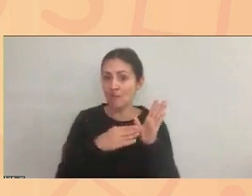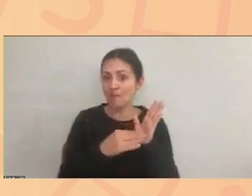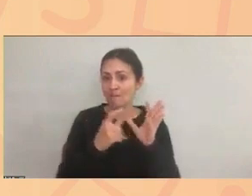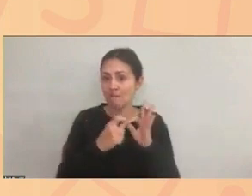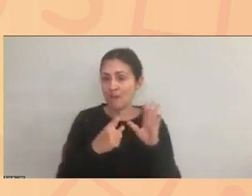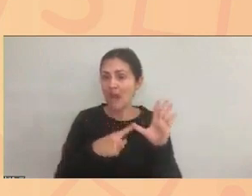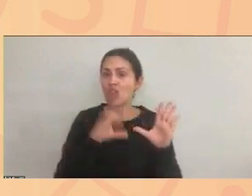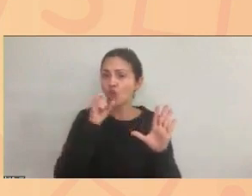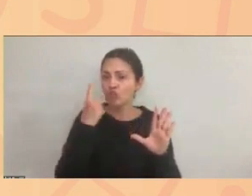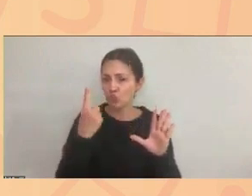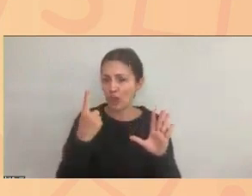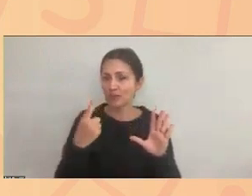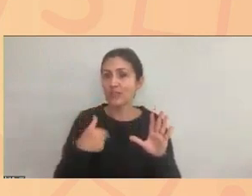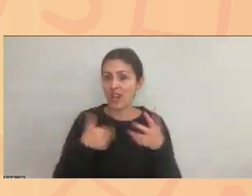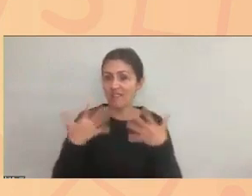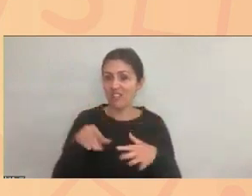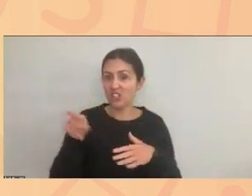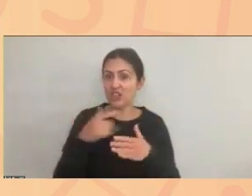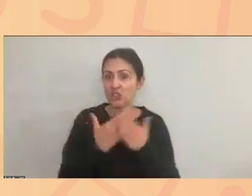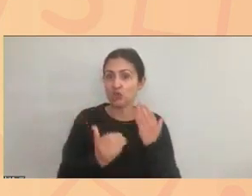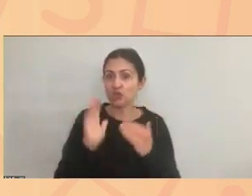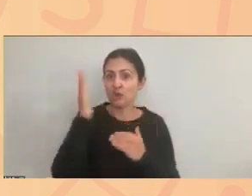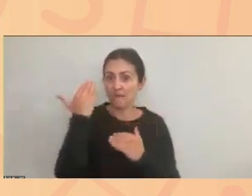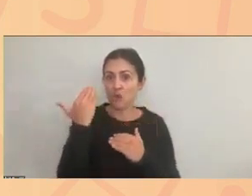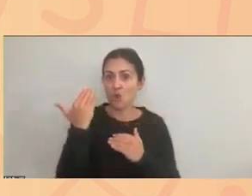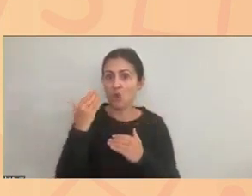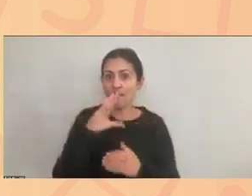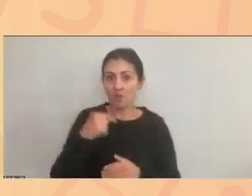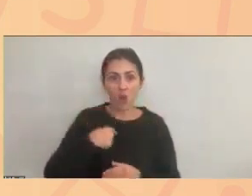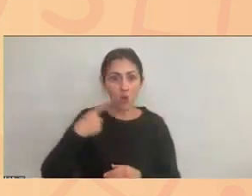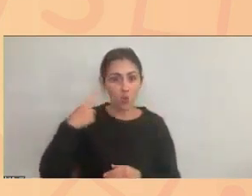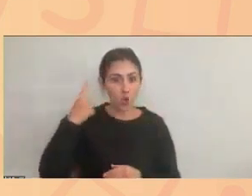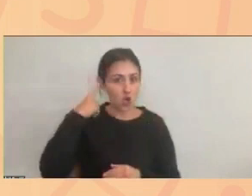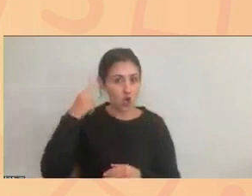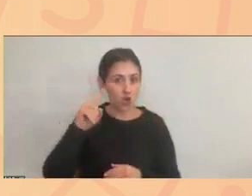I've done this story when I was small, like when I grew up, how I,